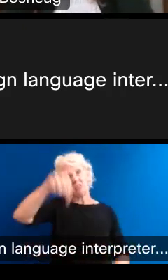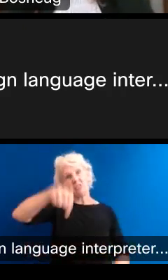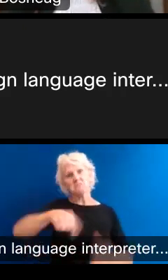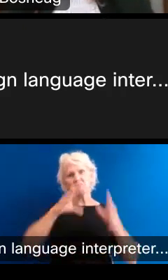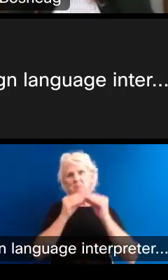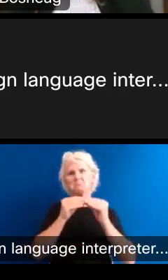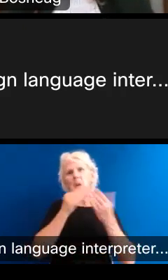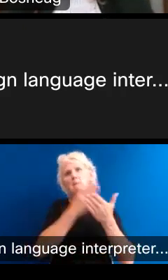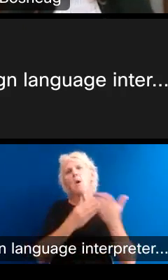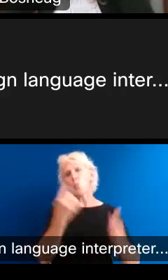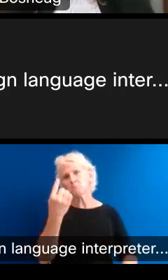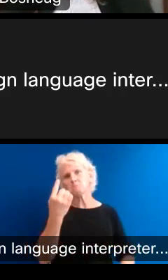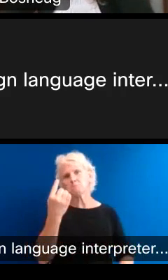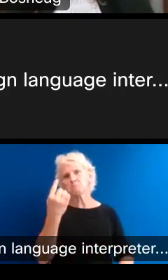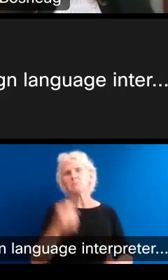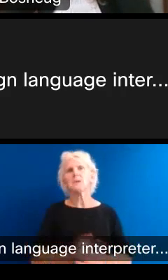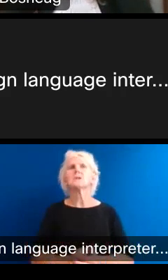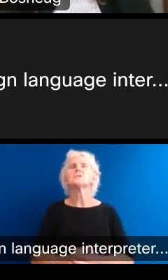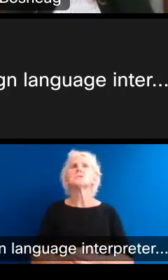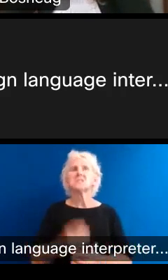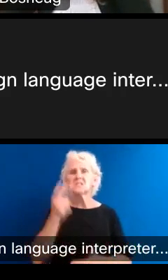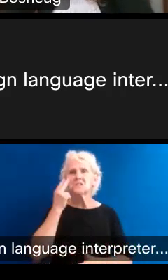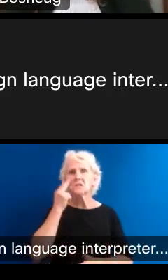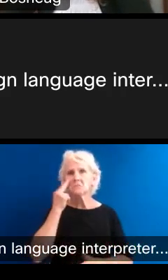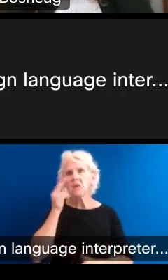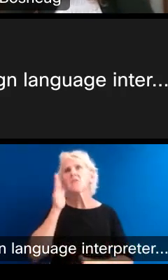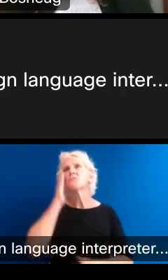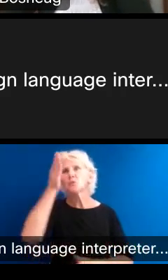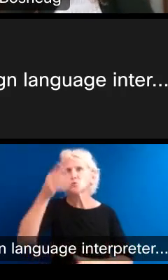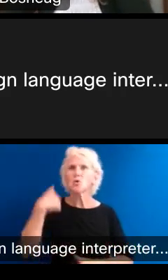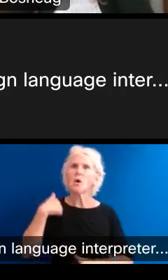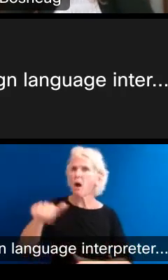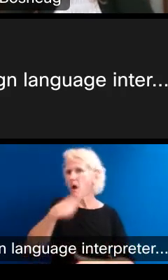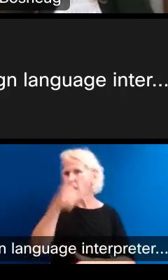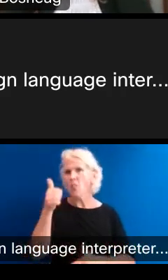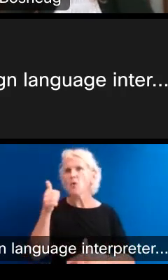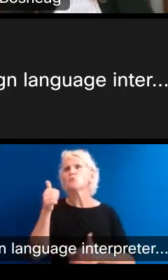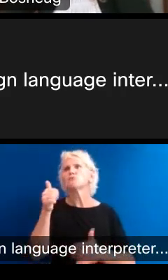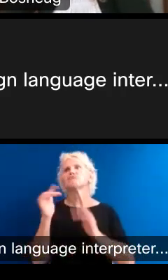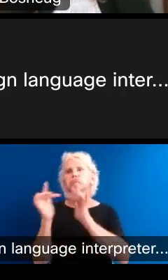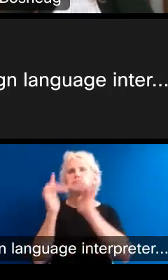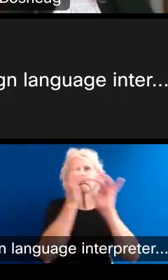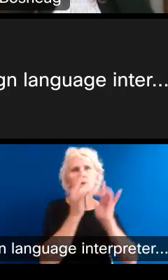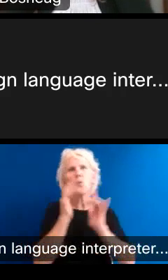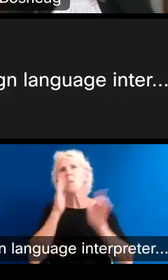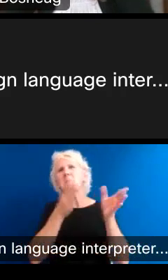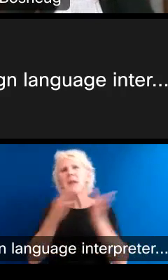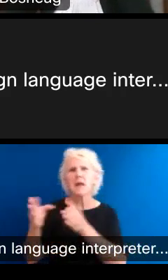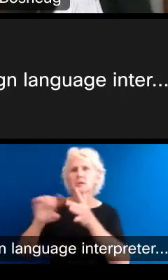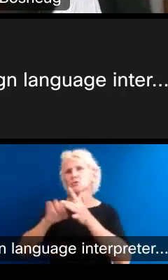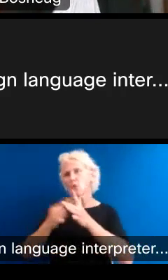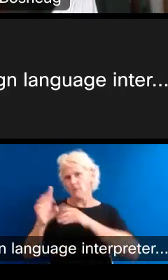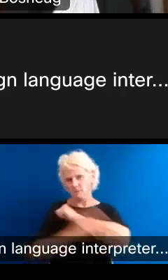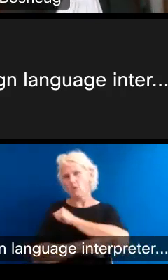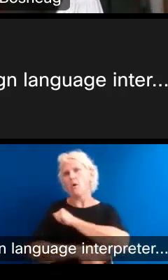for communication about regional outreach that we are planning to begin sometime this fall.